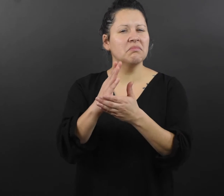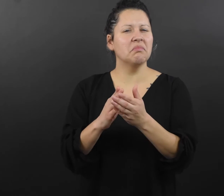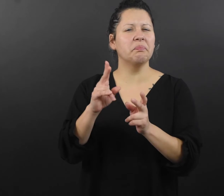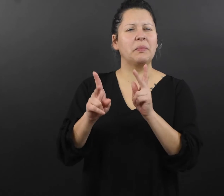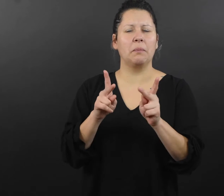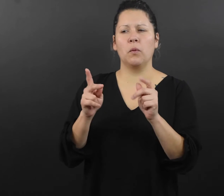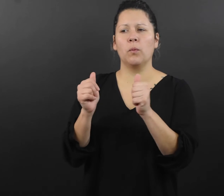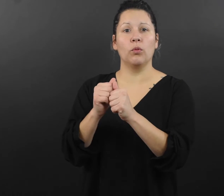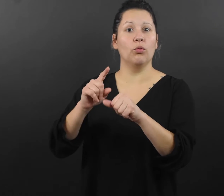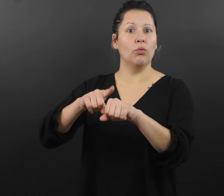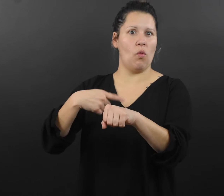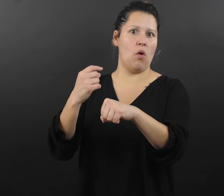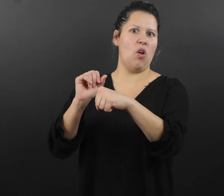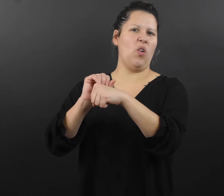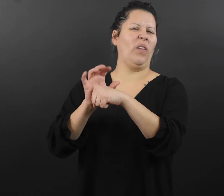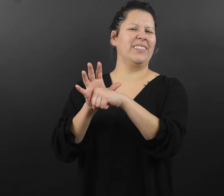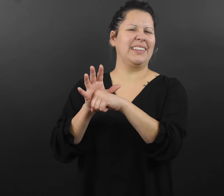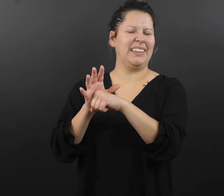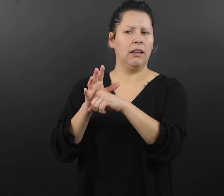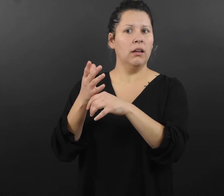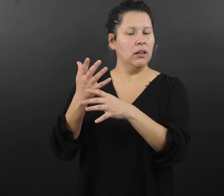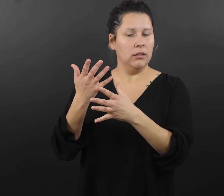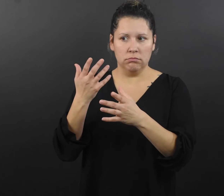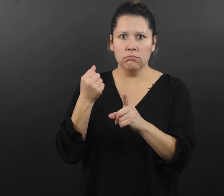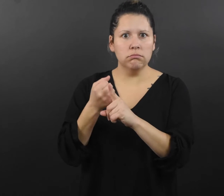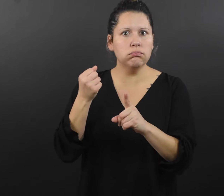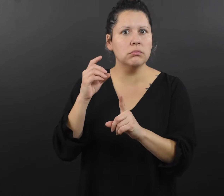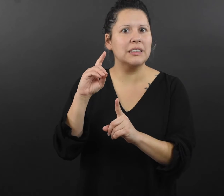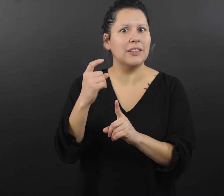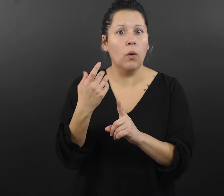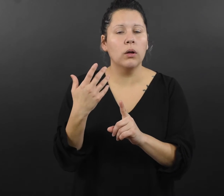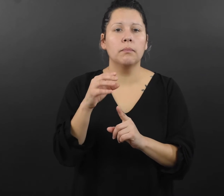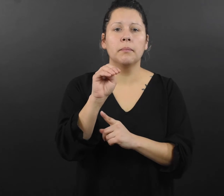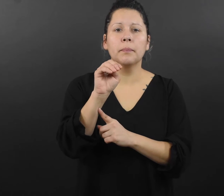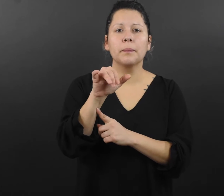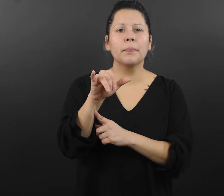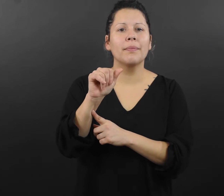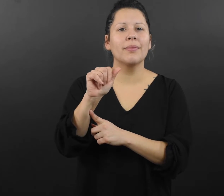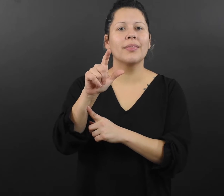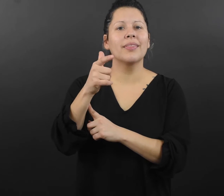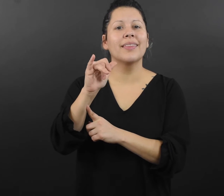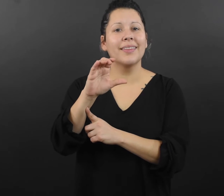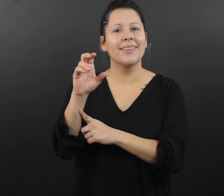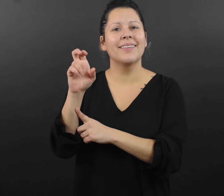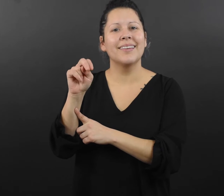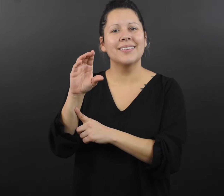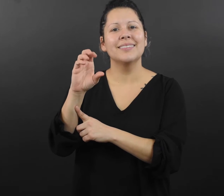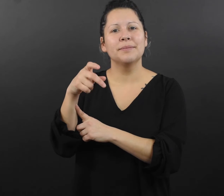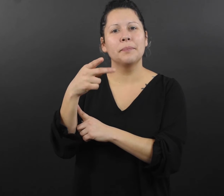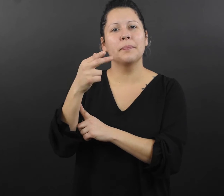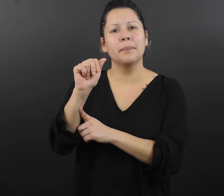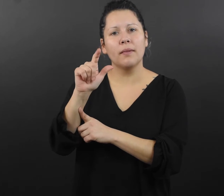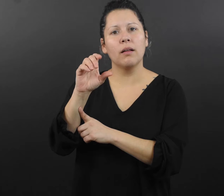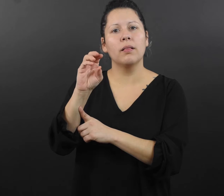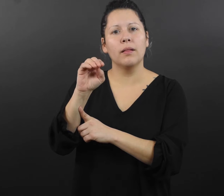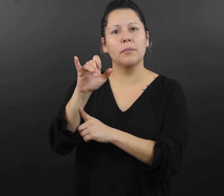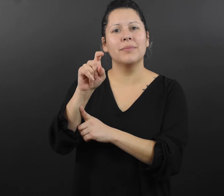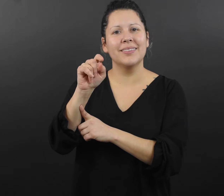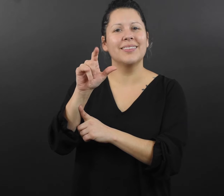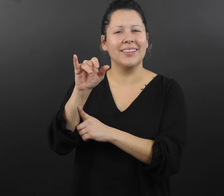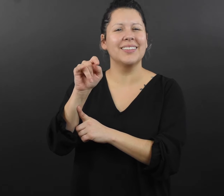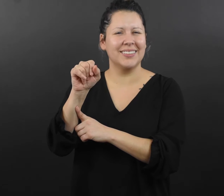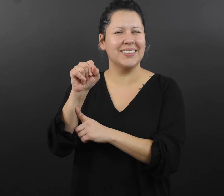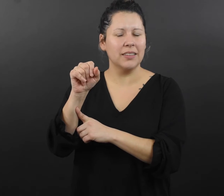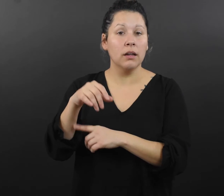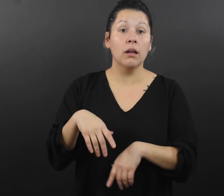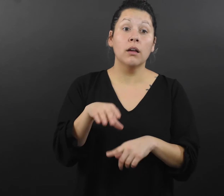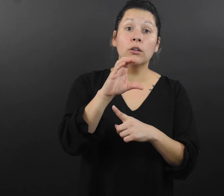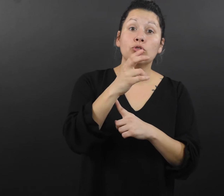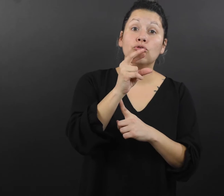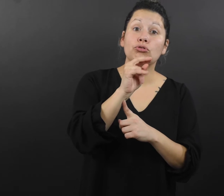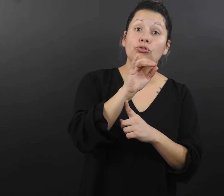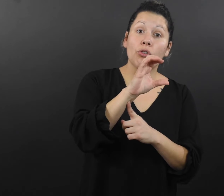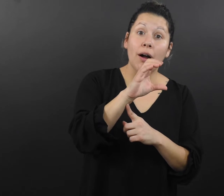Some people with long COVID receive a diagnosis of myalgic encephalomyelitis/chronic fatigue syndrome